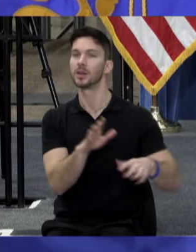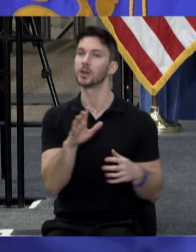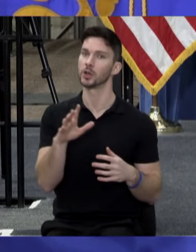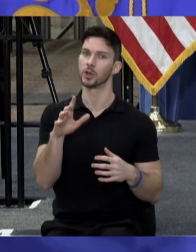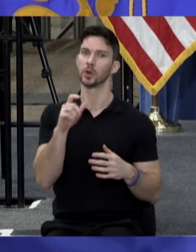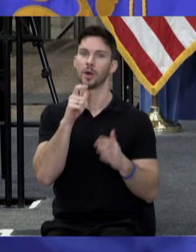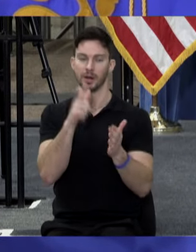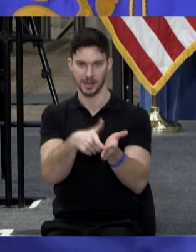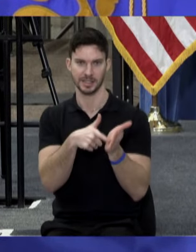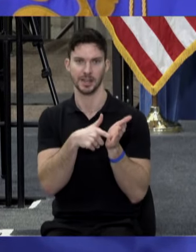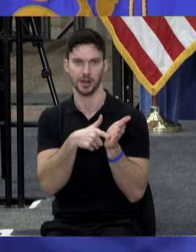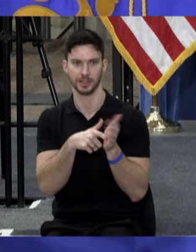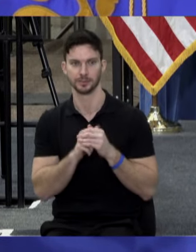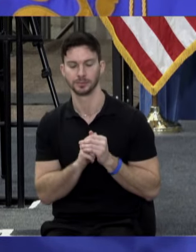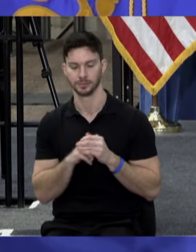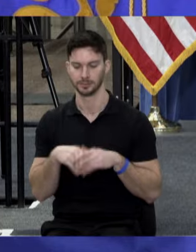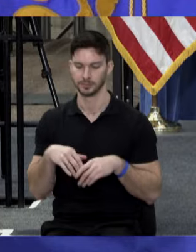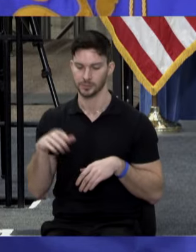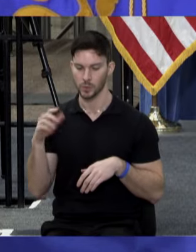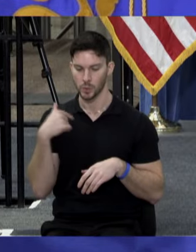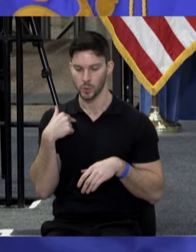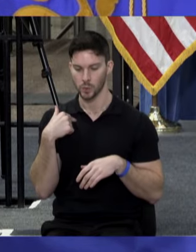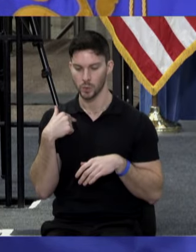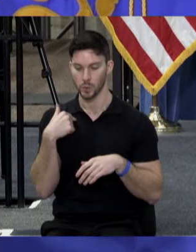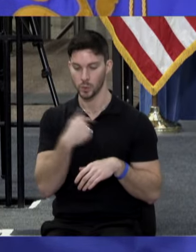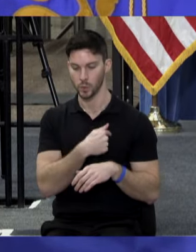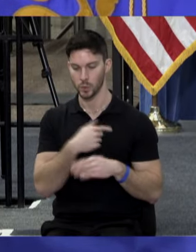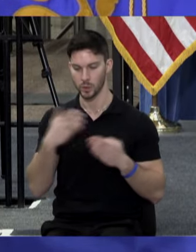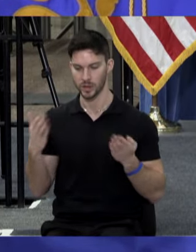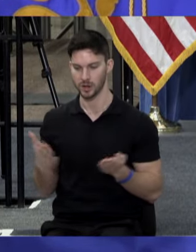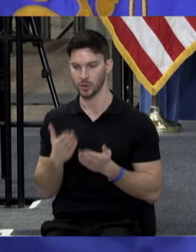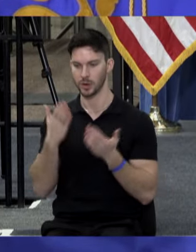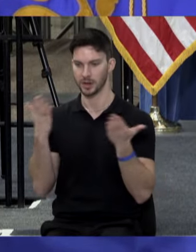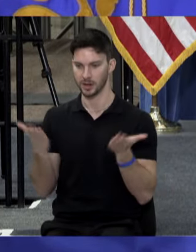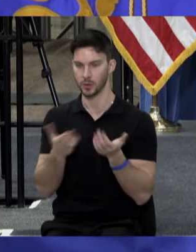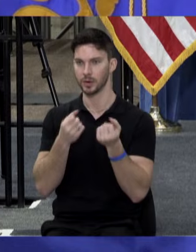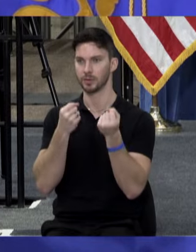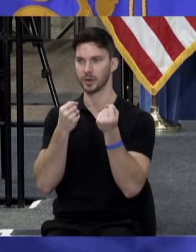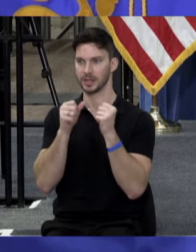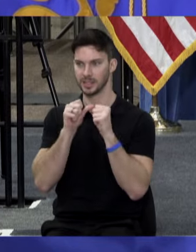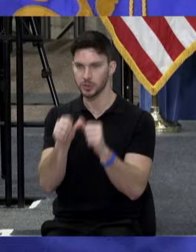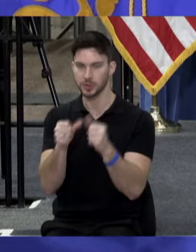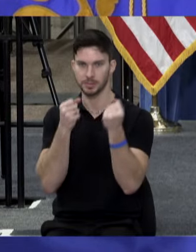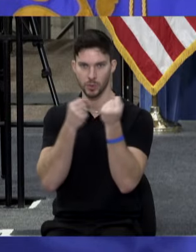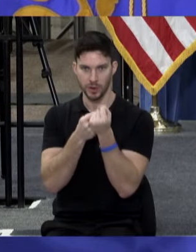We honor you. We will keep fighting for you. Together we will strengthen families,